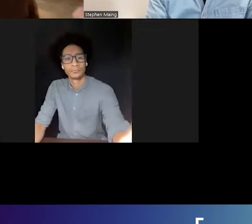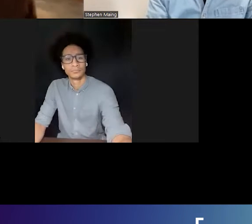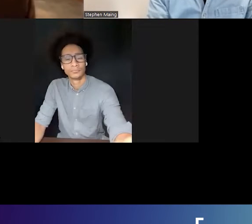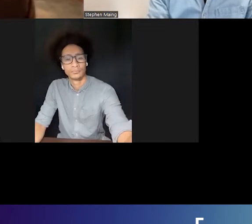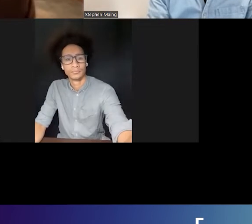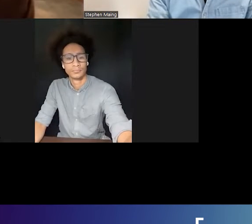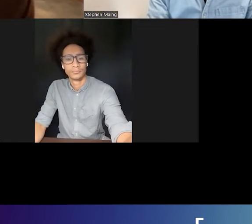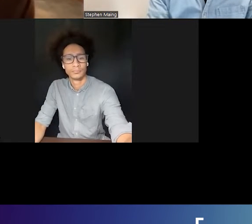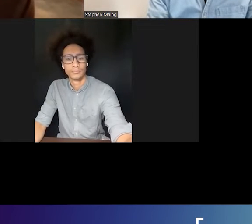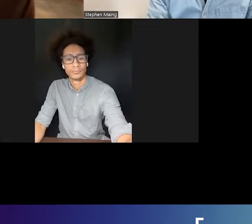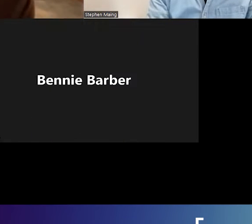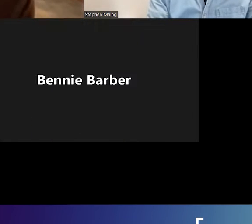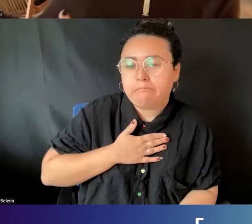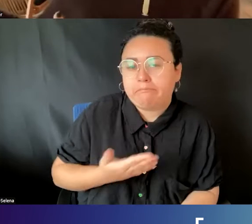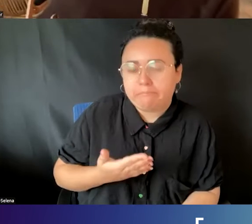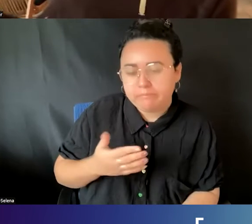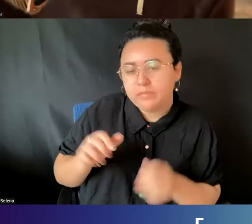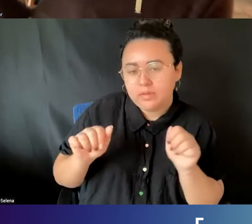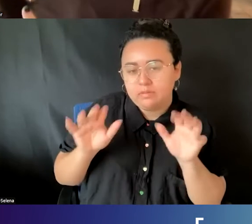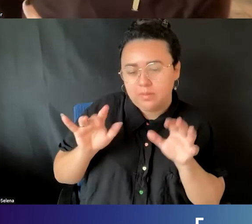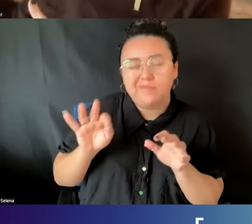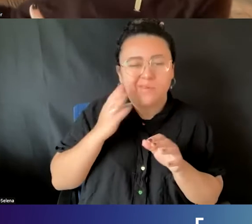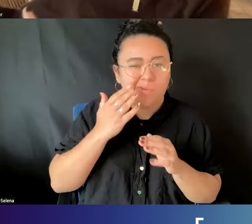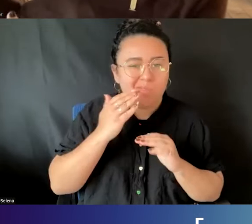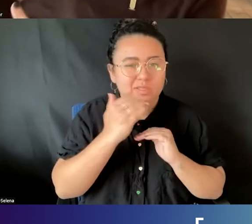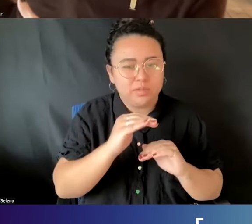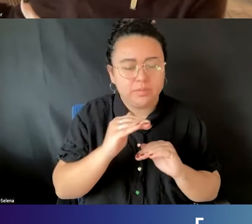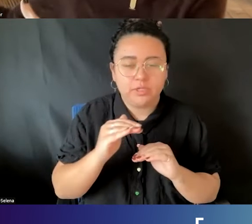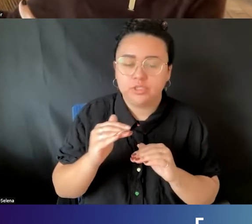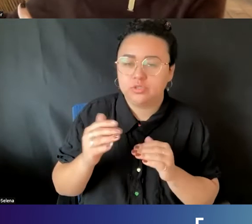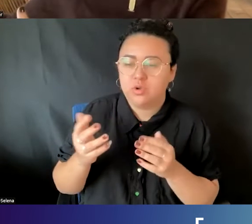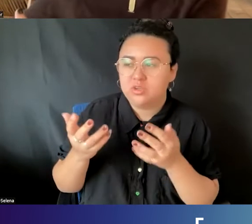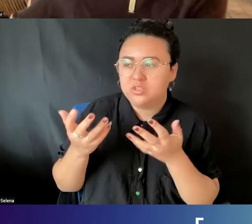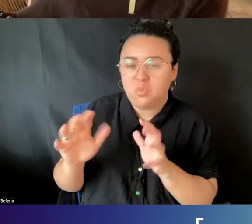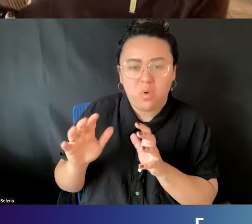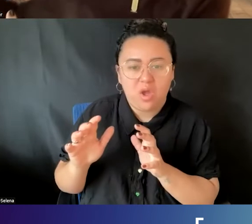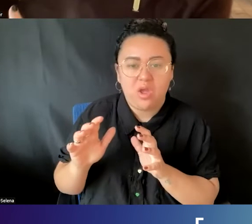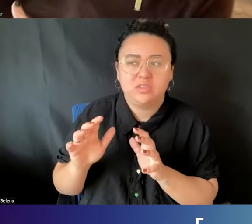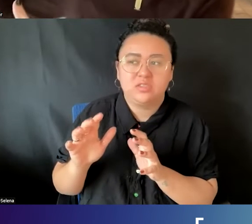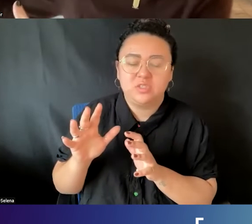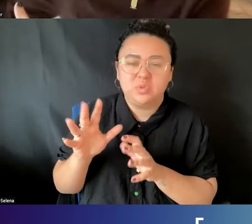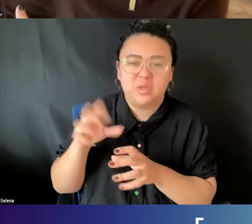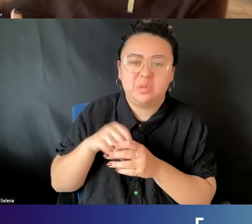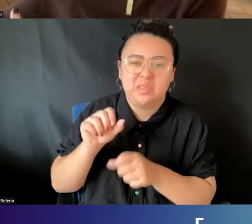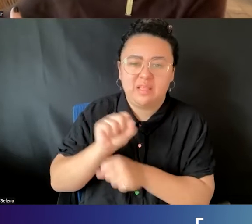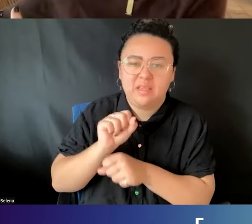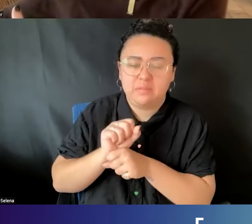know that there are certain limitations or lack of desire on your part to to put certain labor in because, you know, there's other opportunities